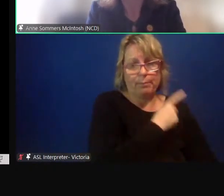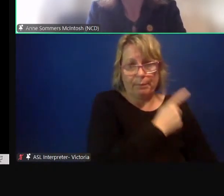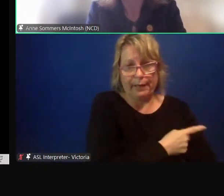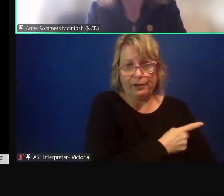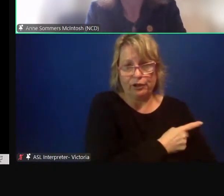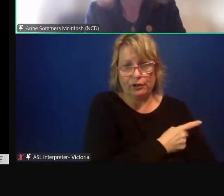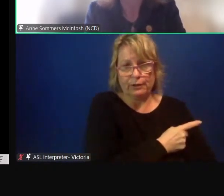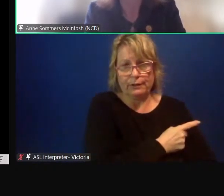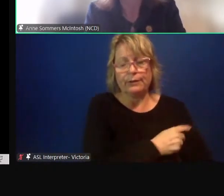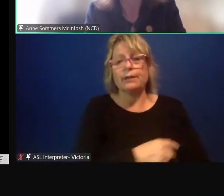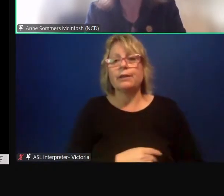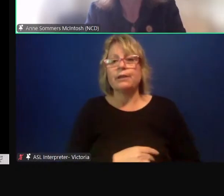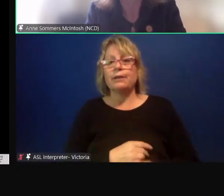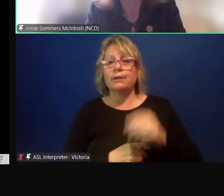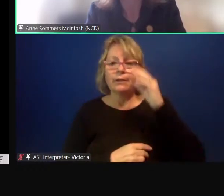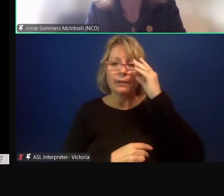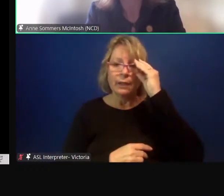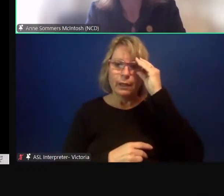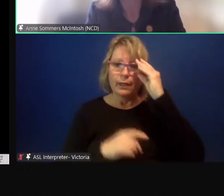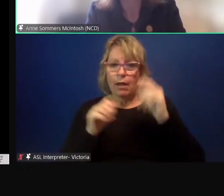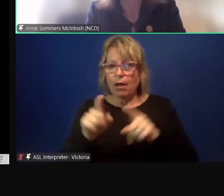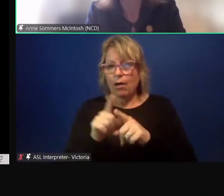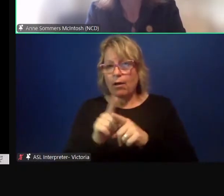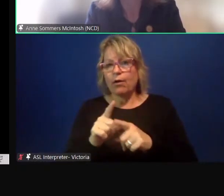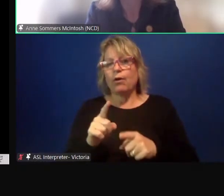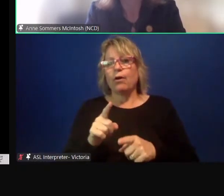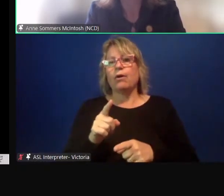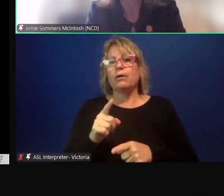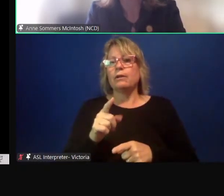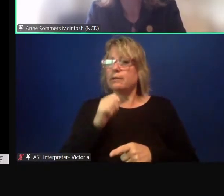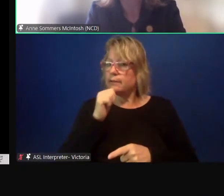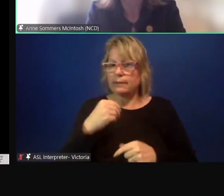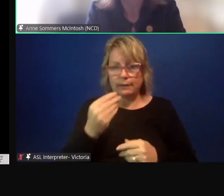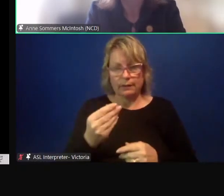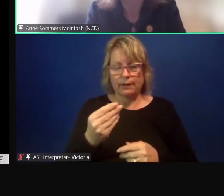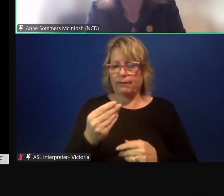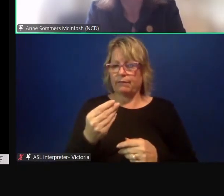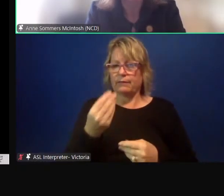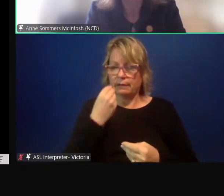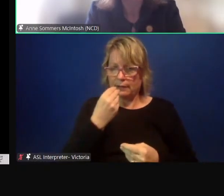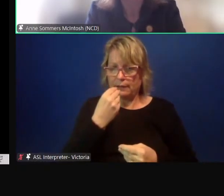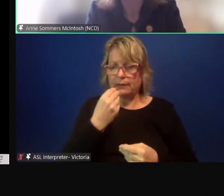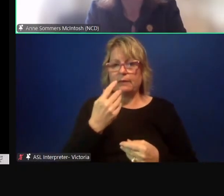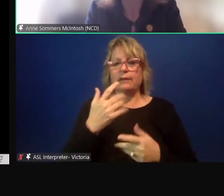including artificial nutrition and hydration, were withdrawn and six days later, Mr. Hickson died.